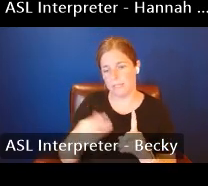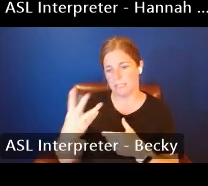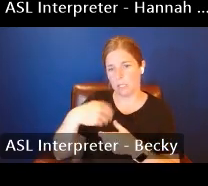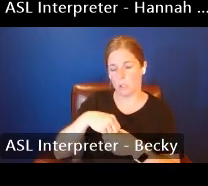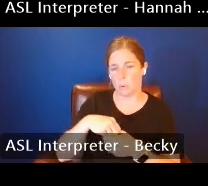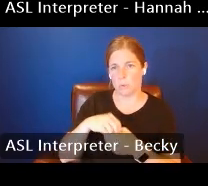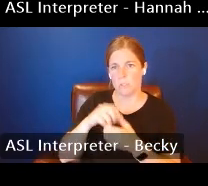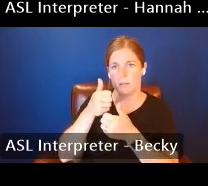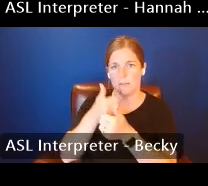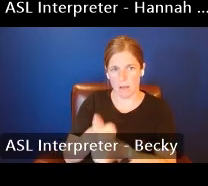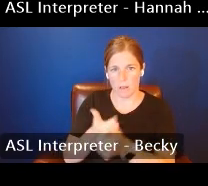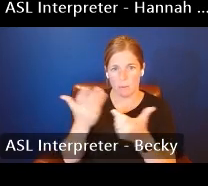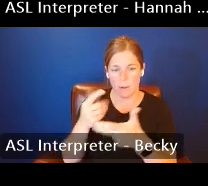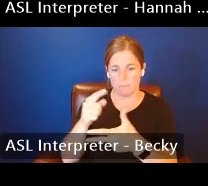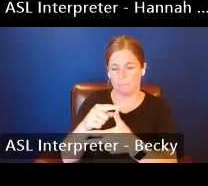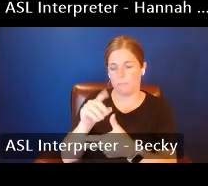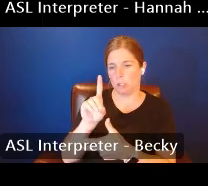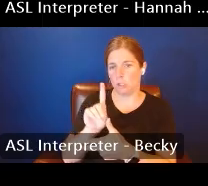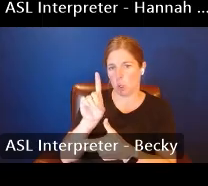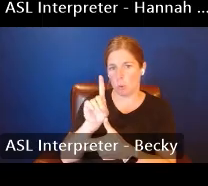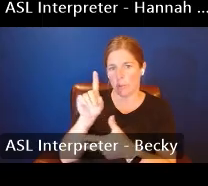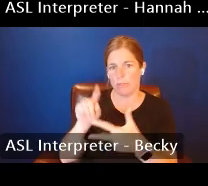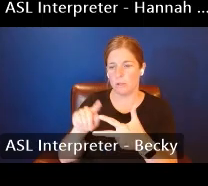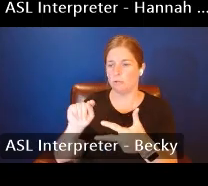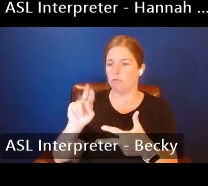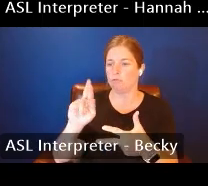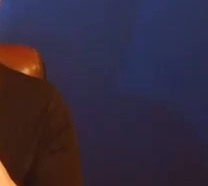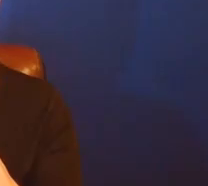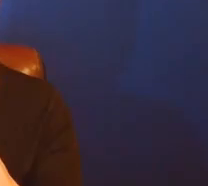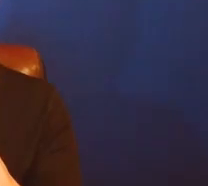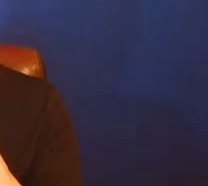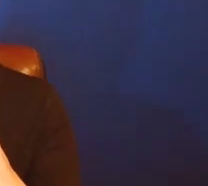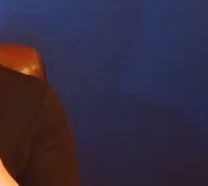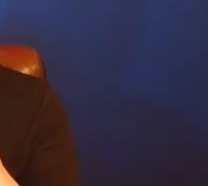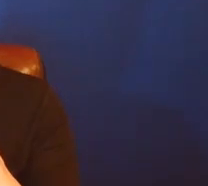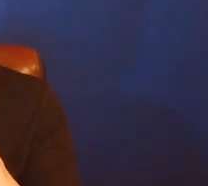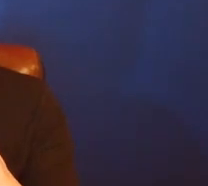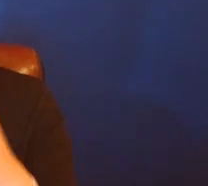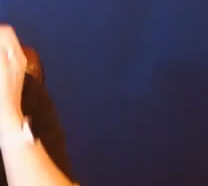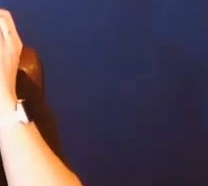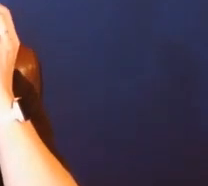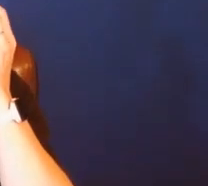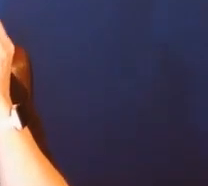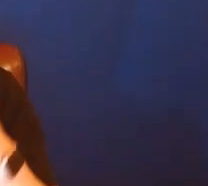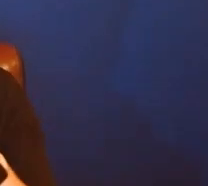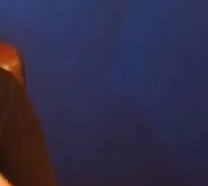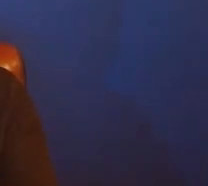Cities, colon, Duluth. Tribal nations, colon, none. This tracts population is, colon, 2,967.